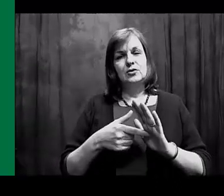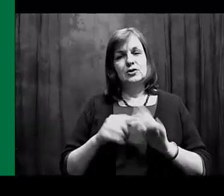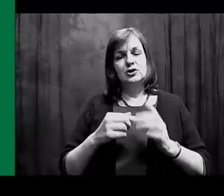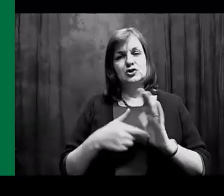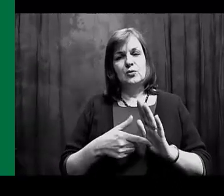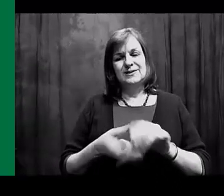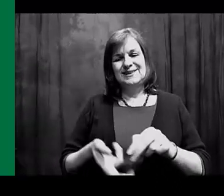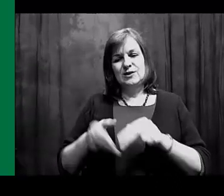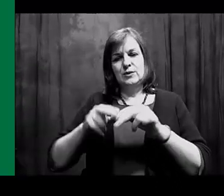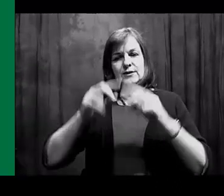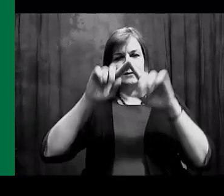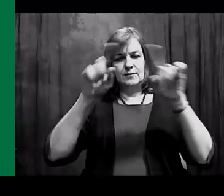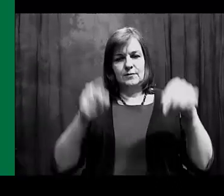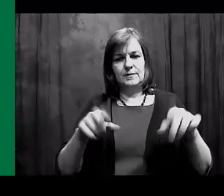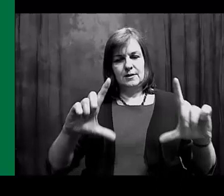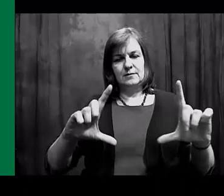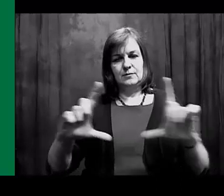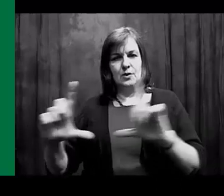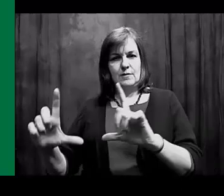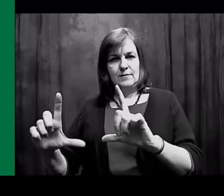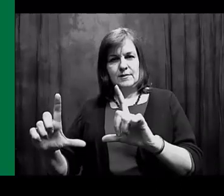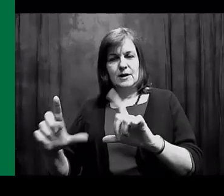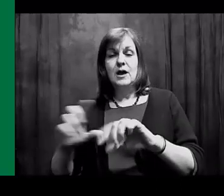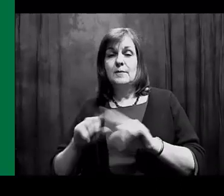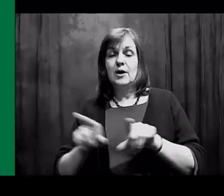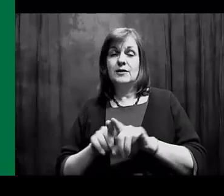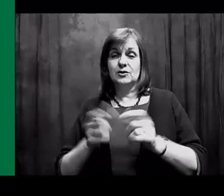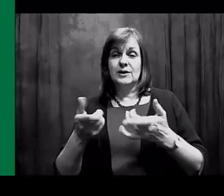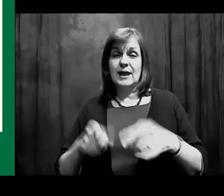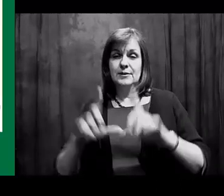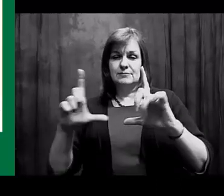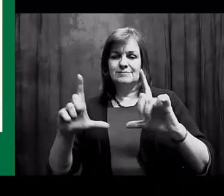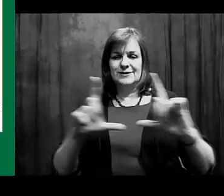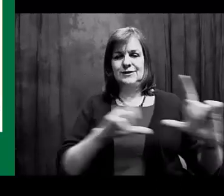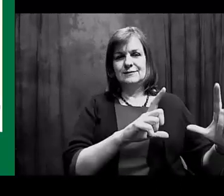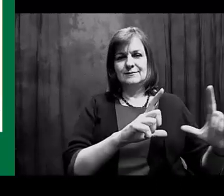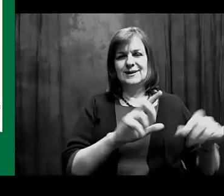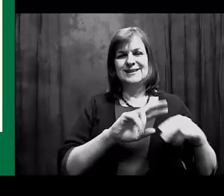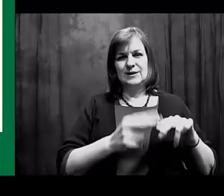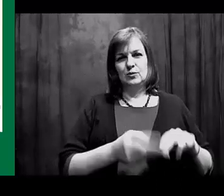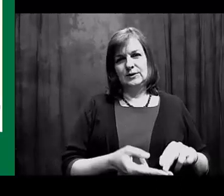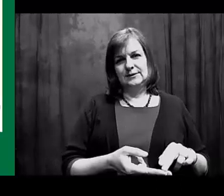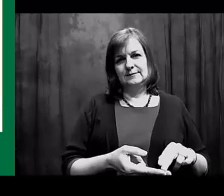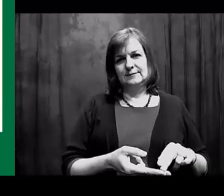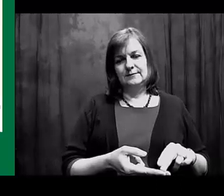kind of an increase -- but a decrease could also be favored so